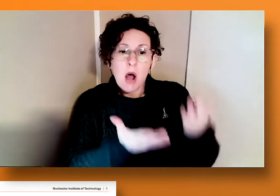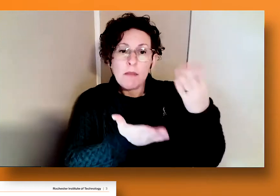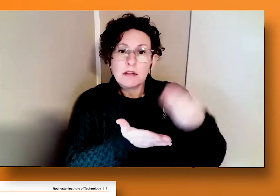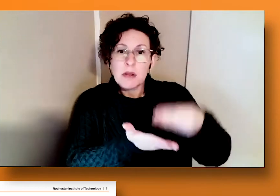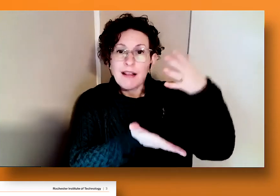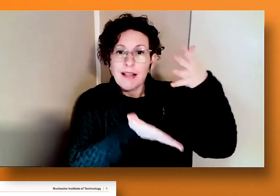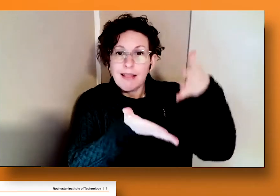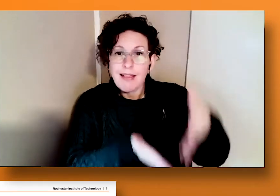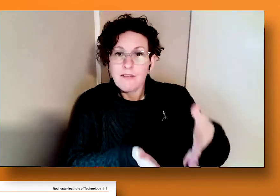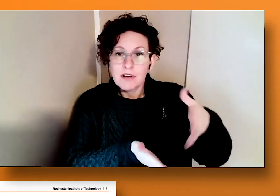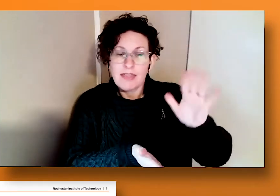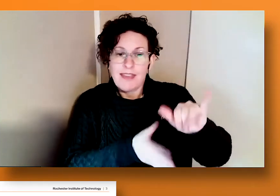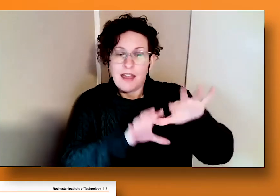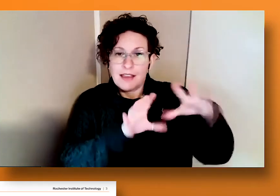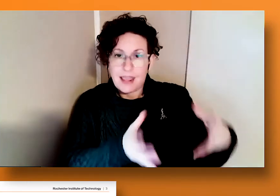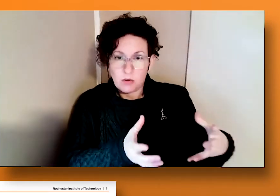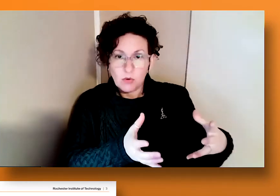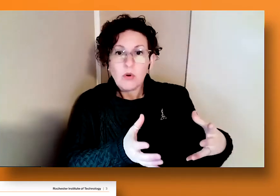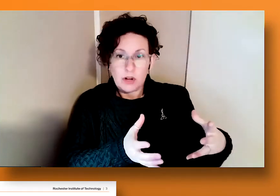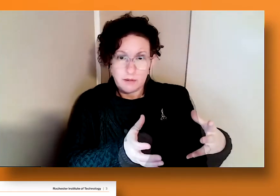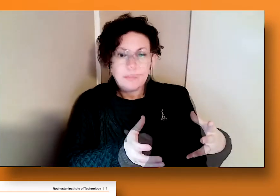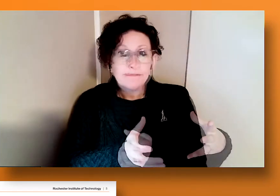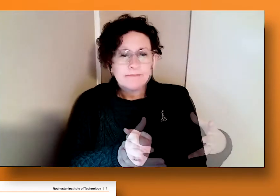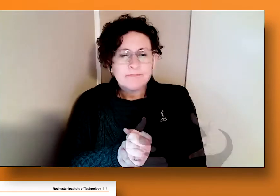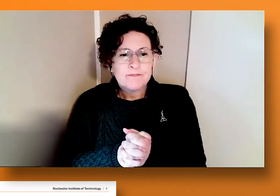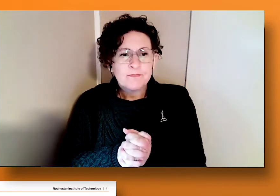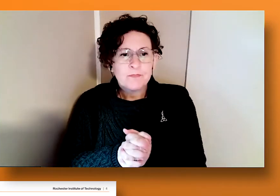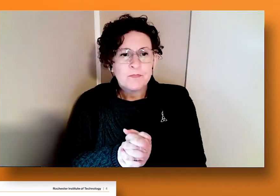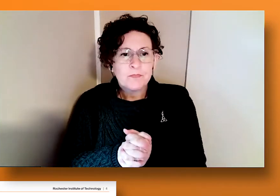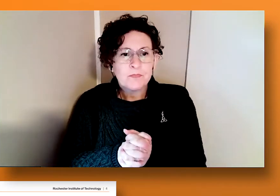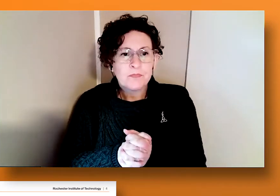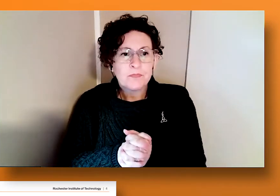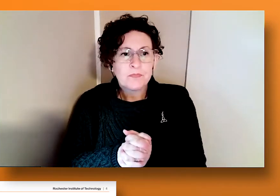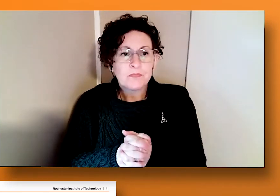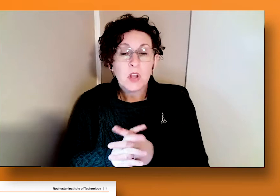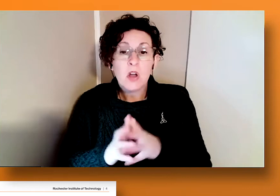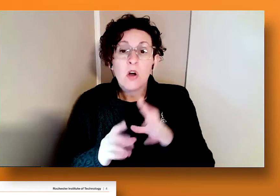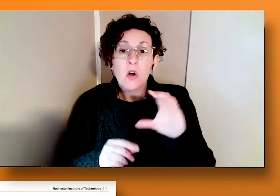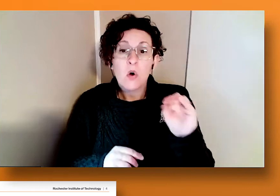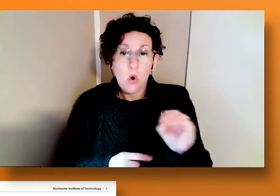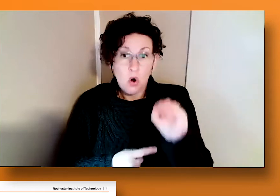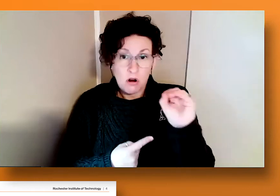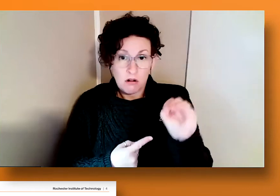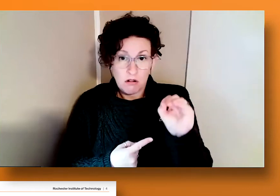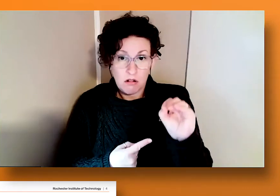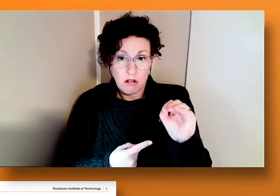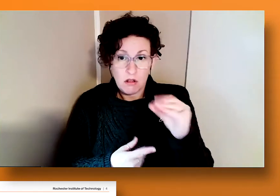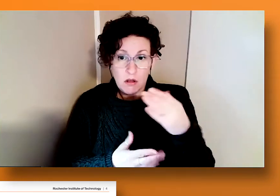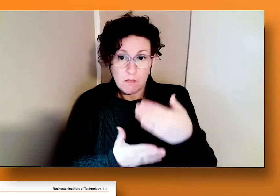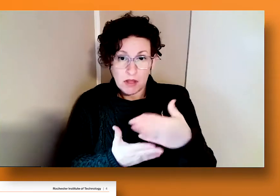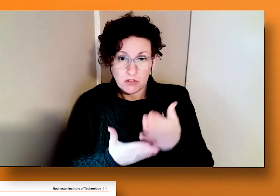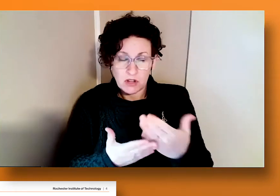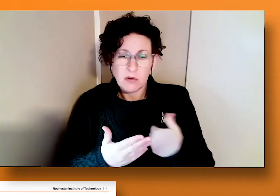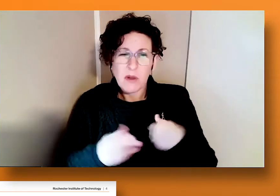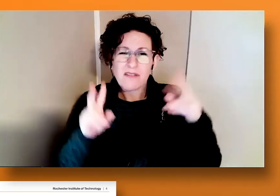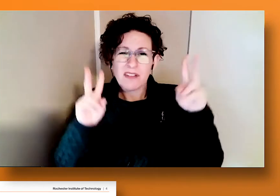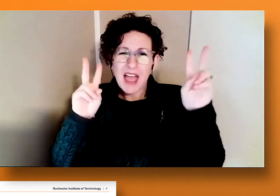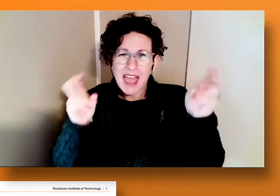have left in your student budget. Within the Oracle budget, there are headings,